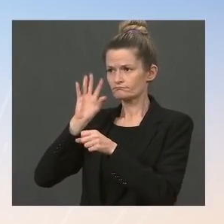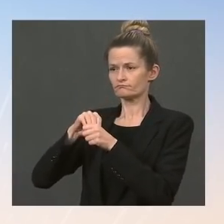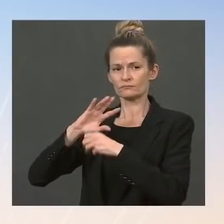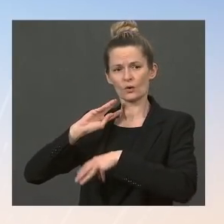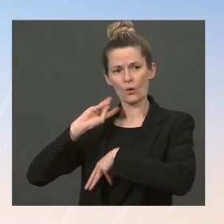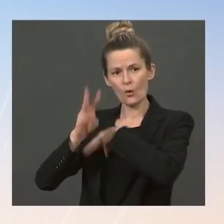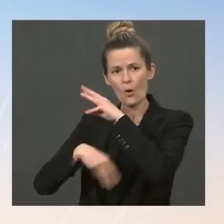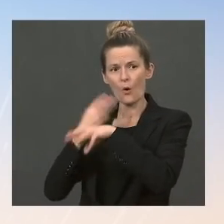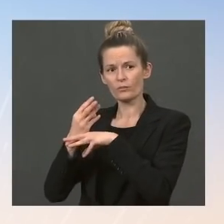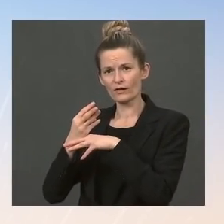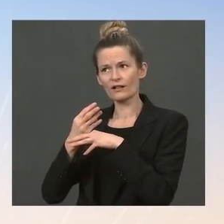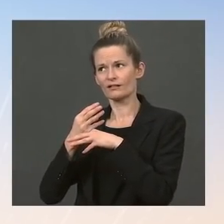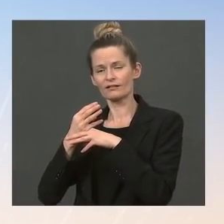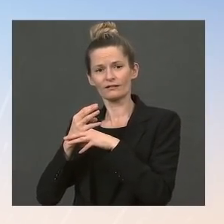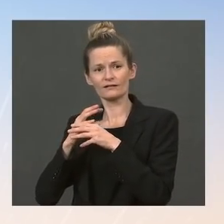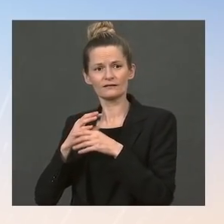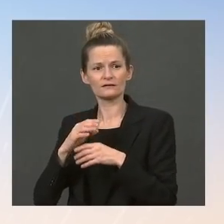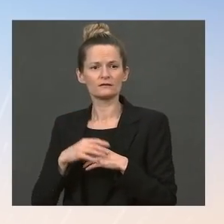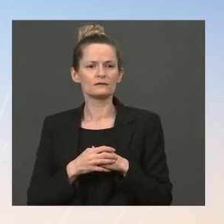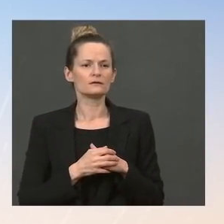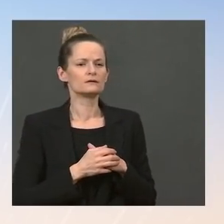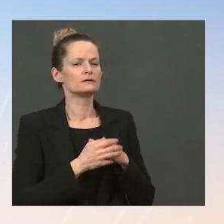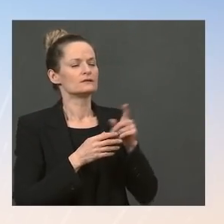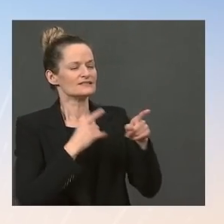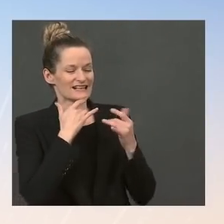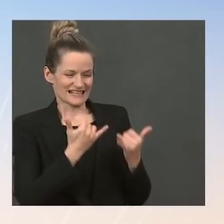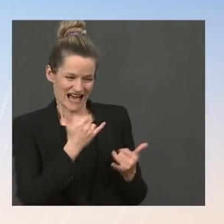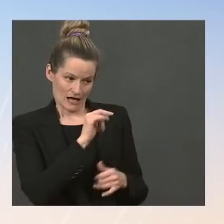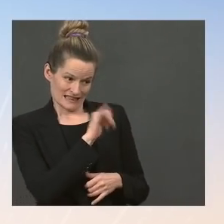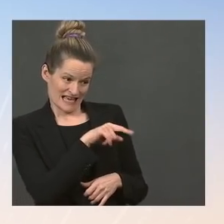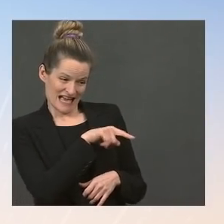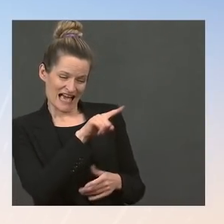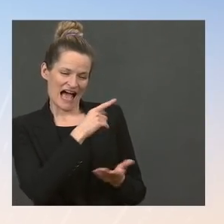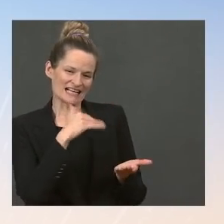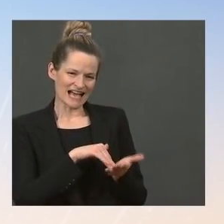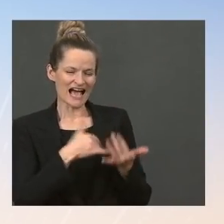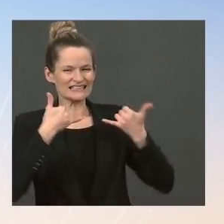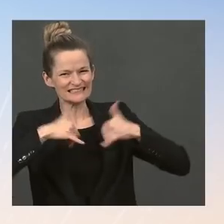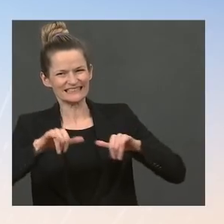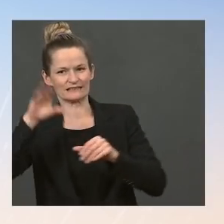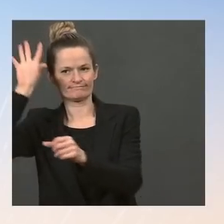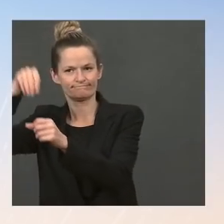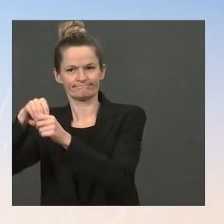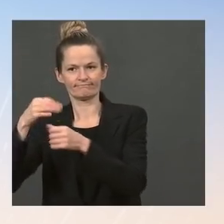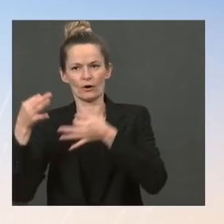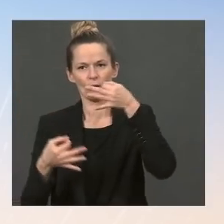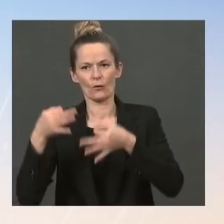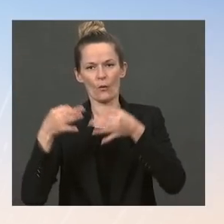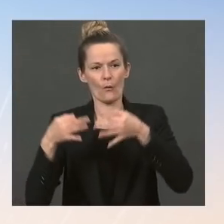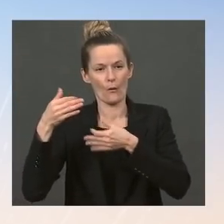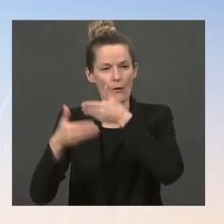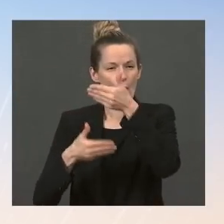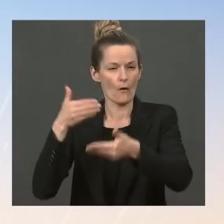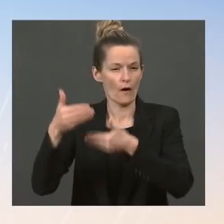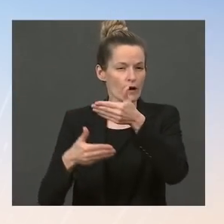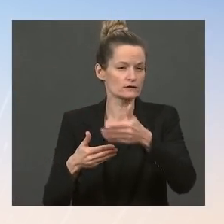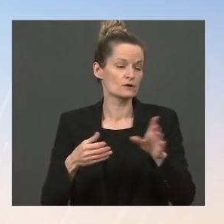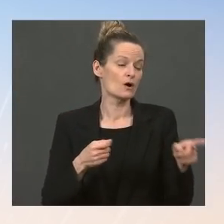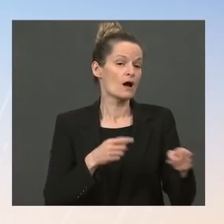so that's where it sits. But I would say that, in terms of the President's climate agenda, it's not just one thing.